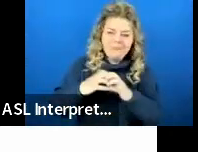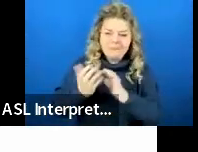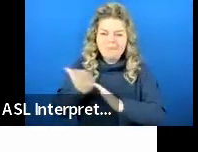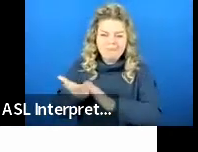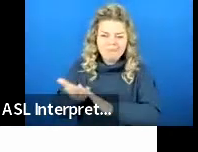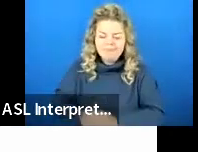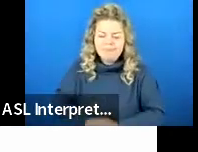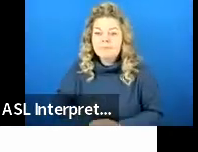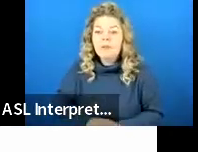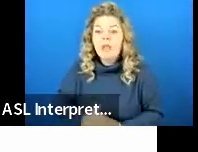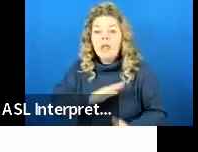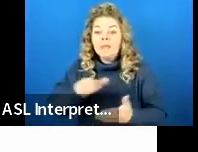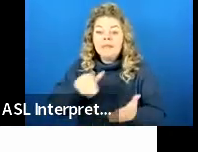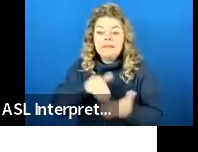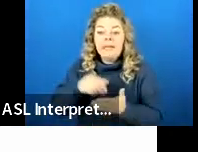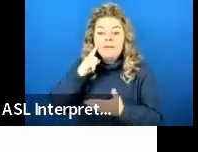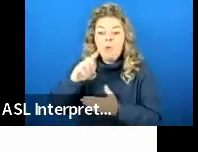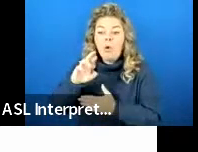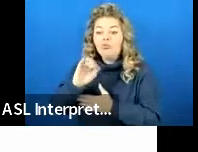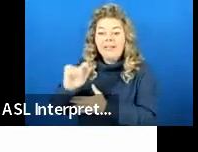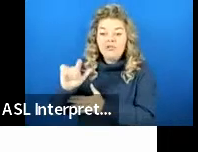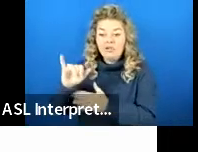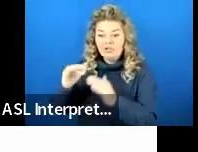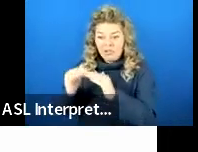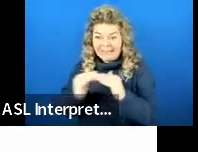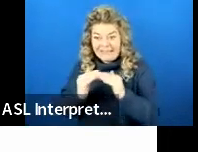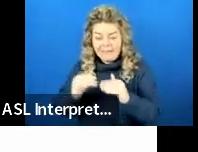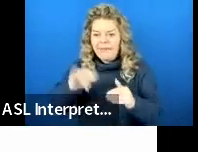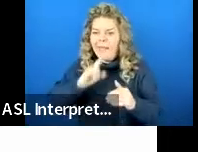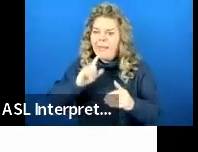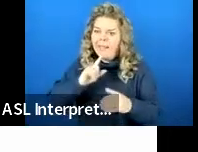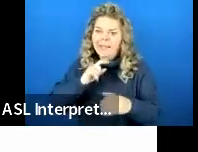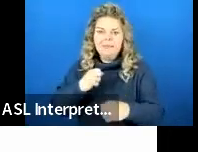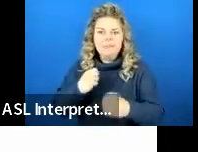The Center for Racial Justice is the cornerstone of our anti-racism work.